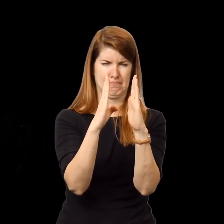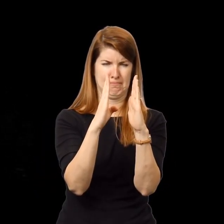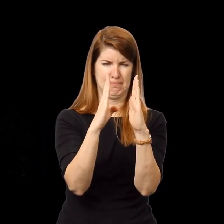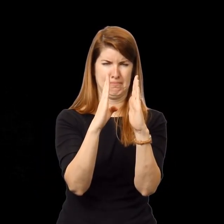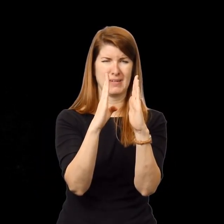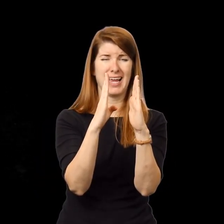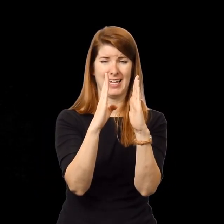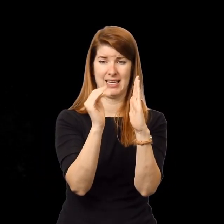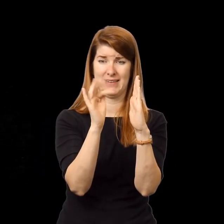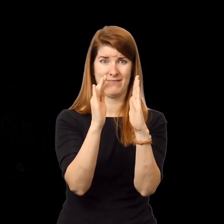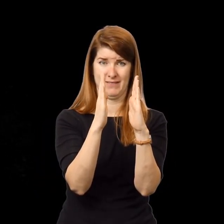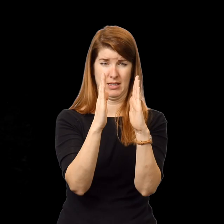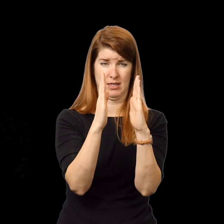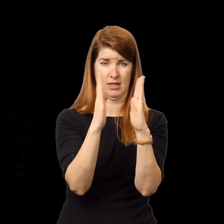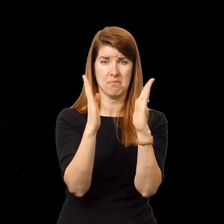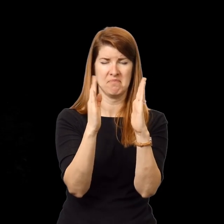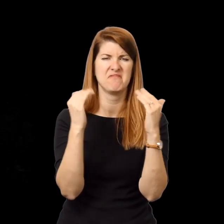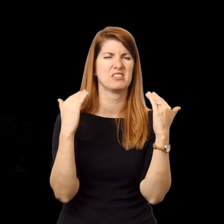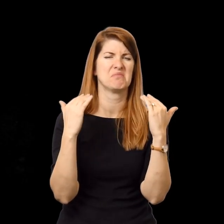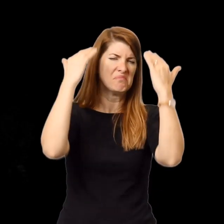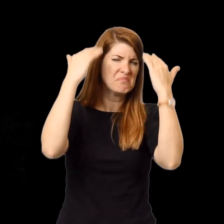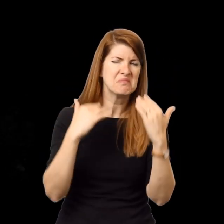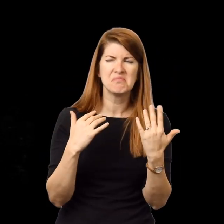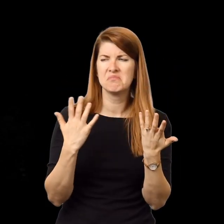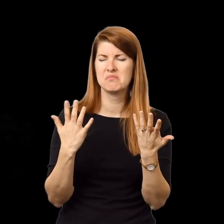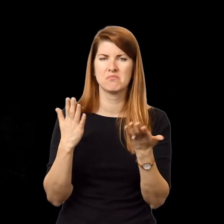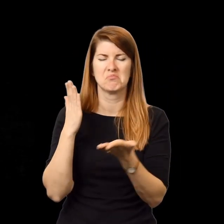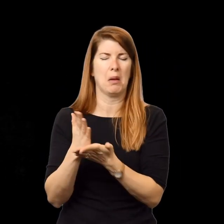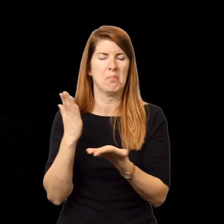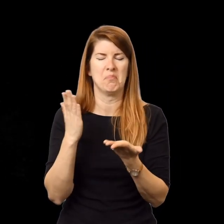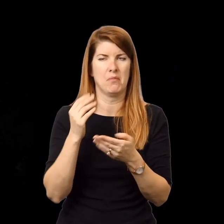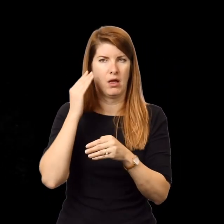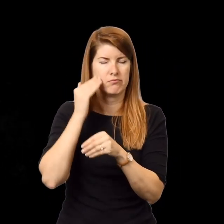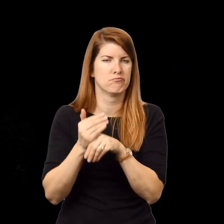or pressure before they just get overwhelmed and either blow up or shut down.